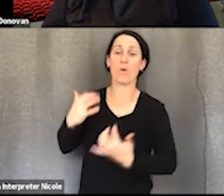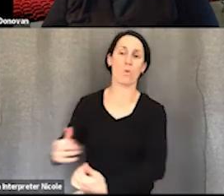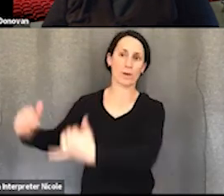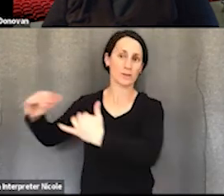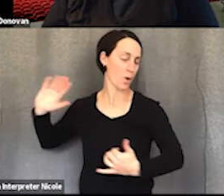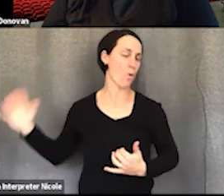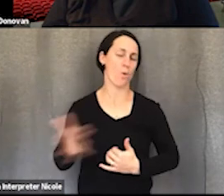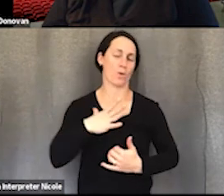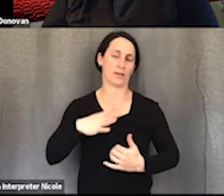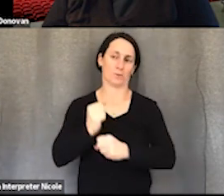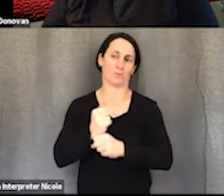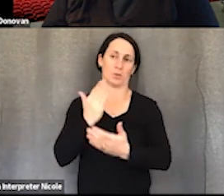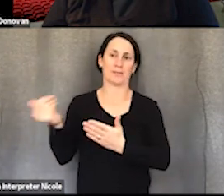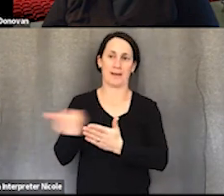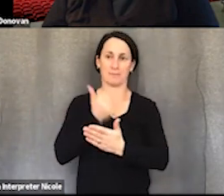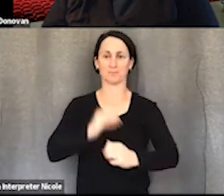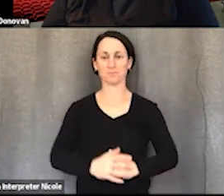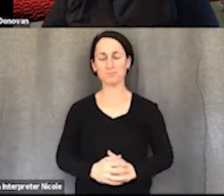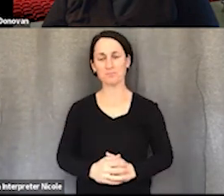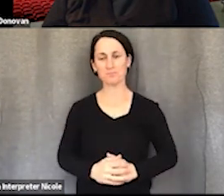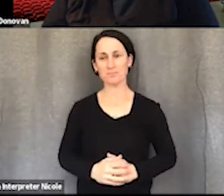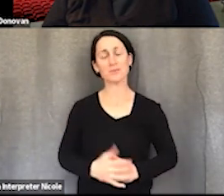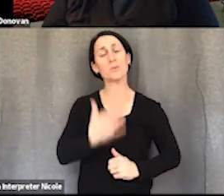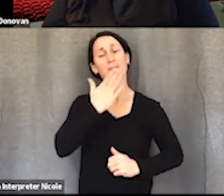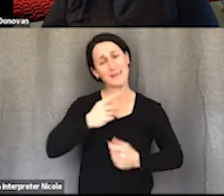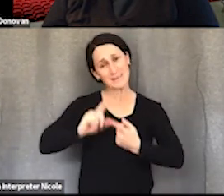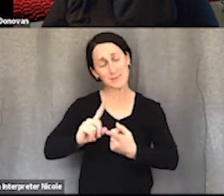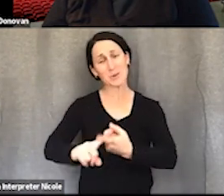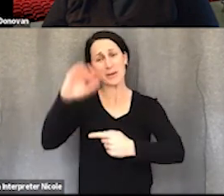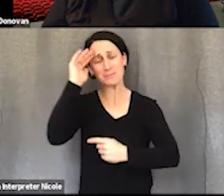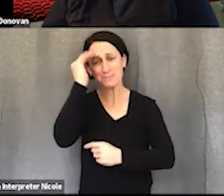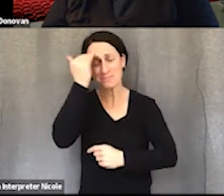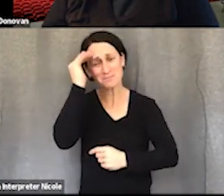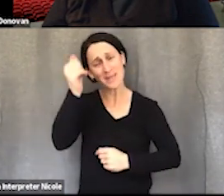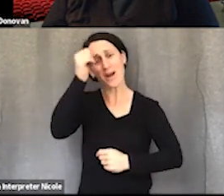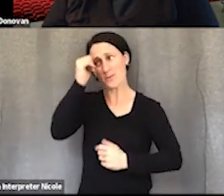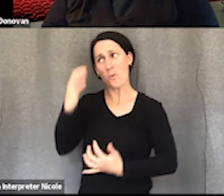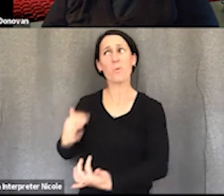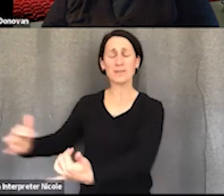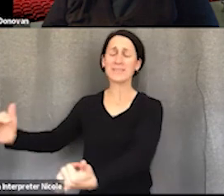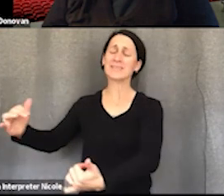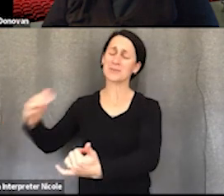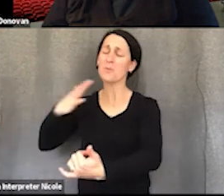keep the wheels turning. I know audiences just overwhelmingly want this in your lives. So thank you so much for coming